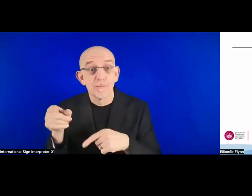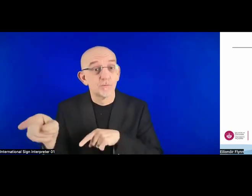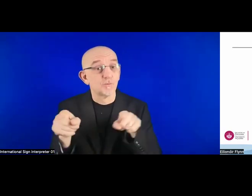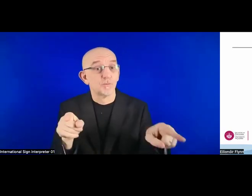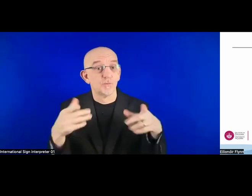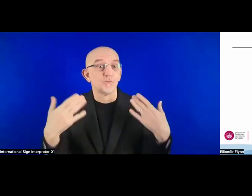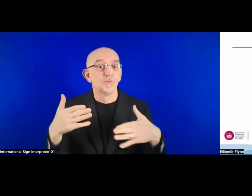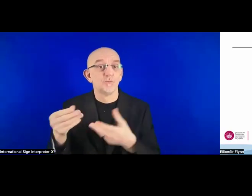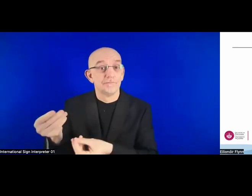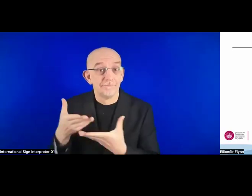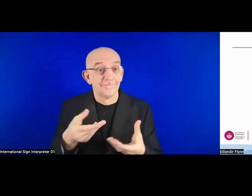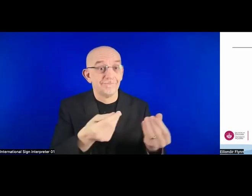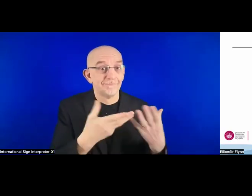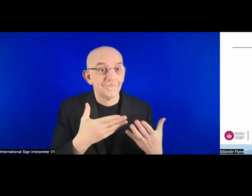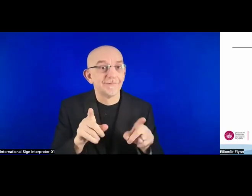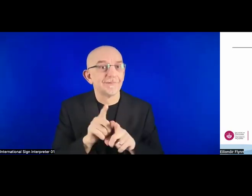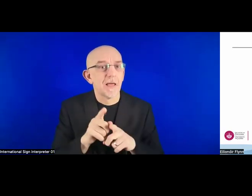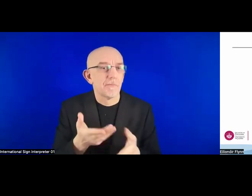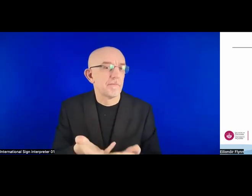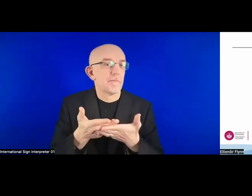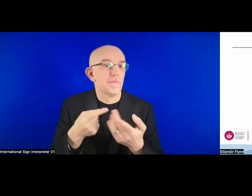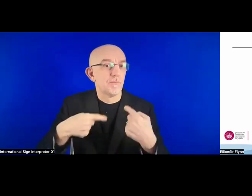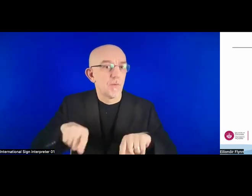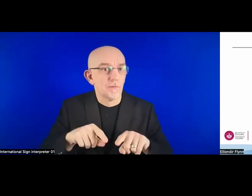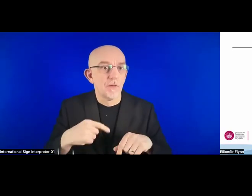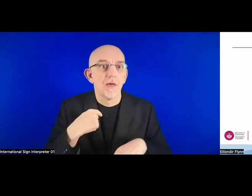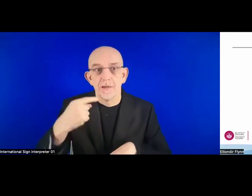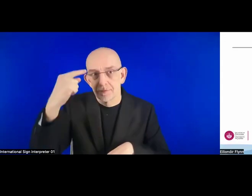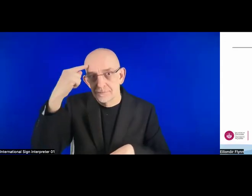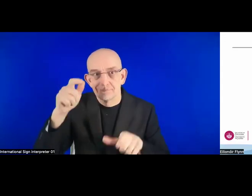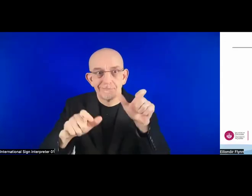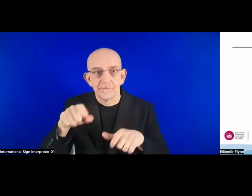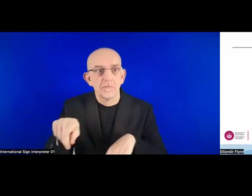applicants. I think the people will find those very, very helpful. So we are now